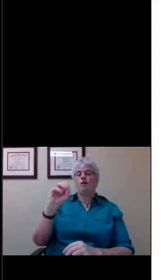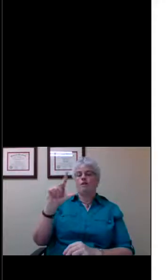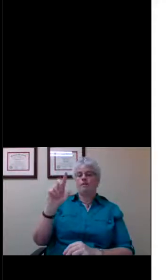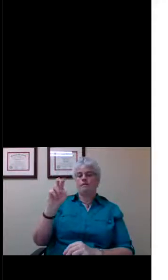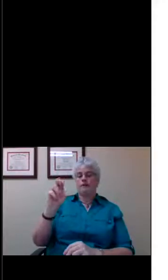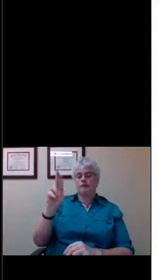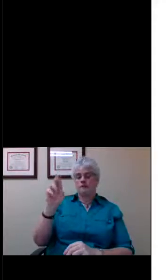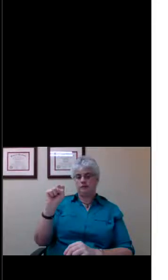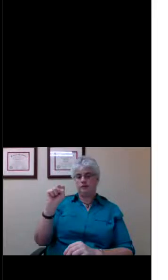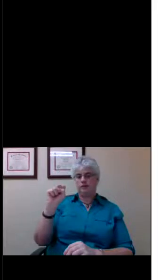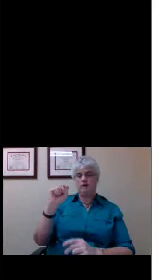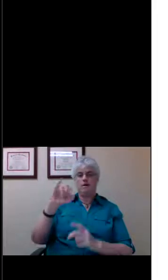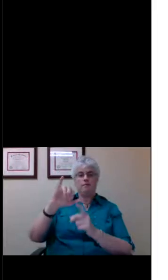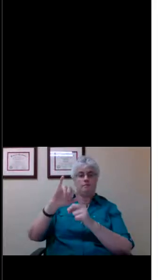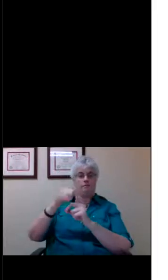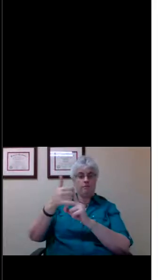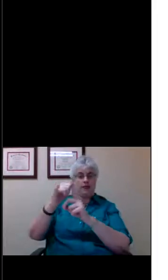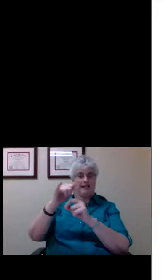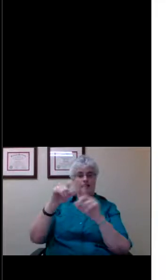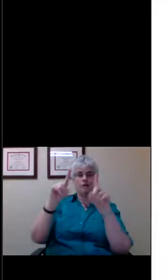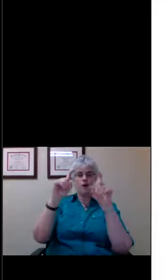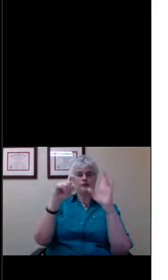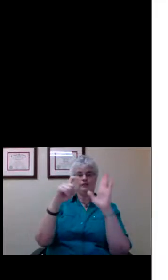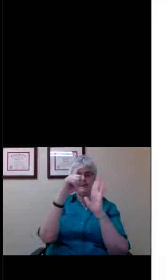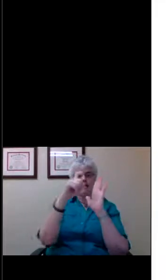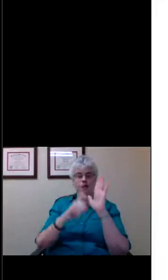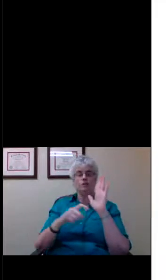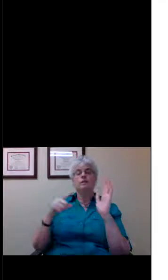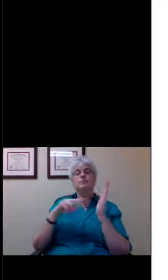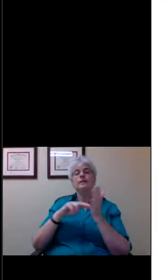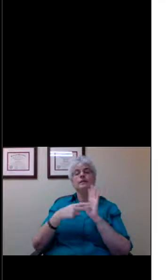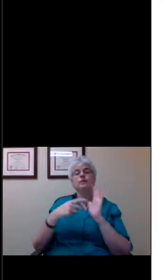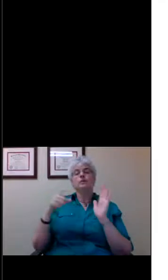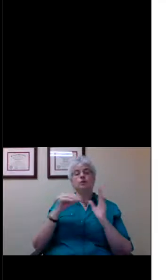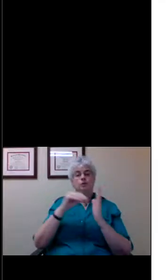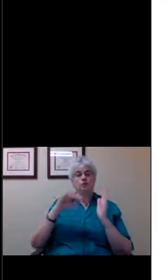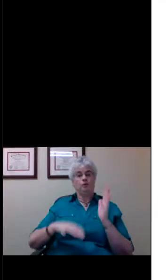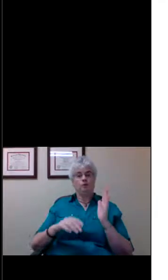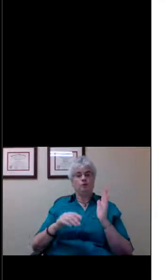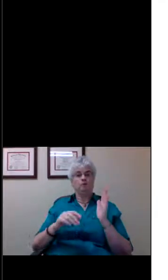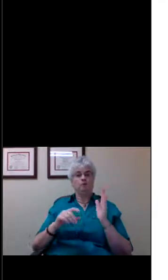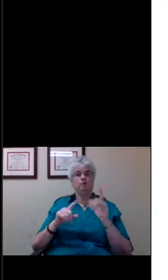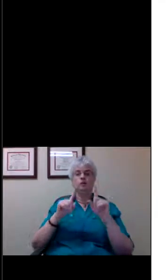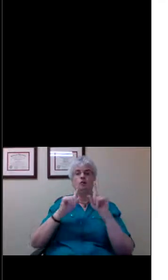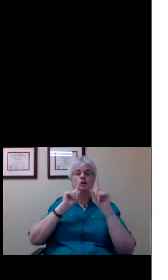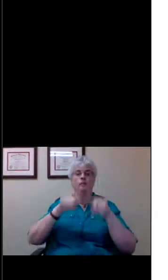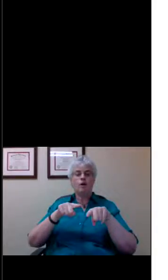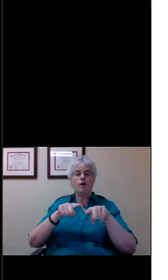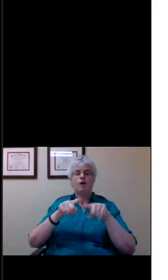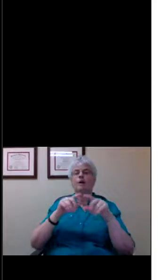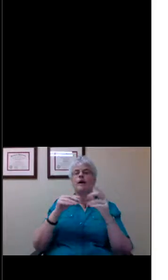it's called the "Olweus Bullying Questionnaire". And so the students then